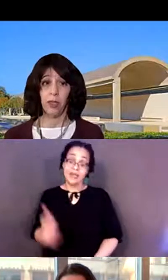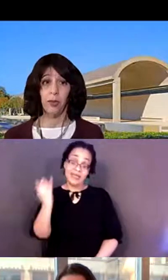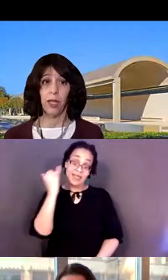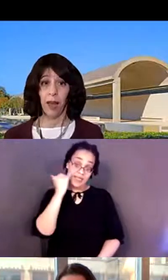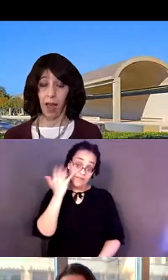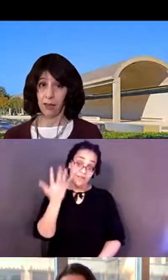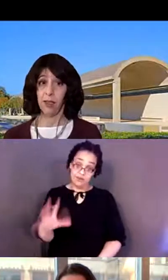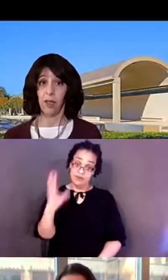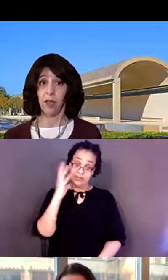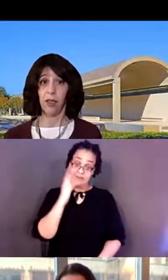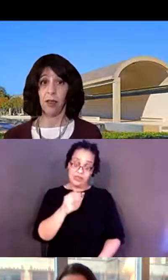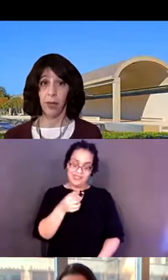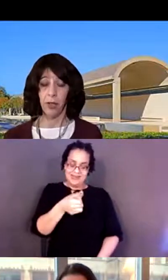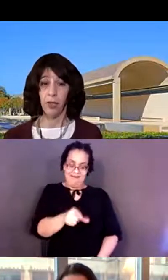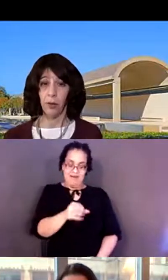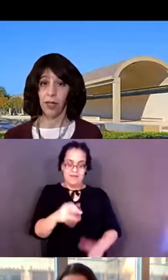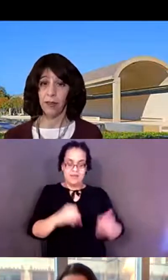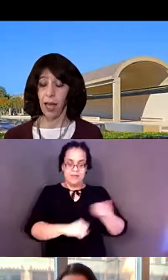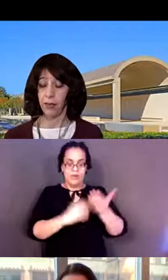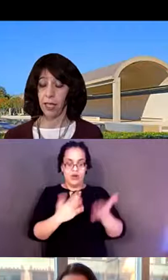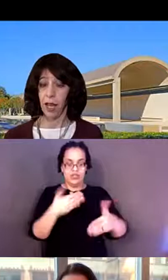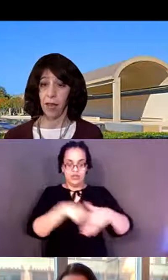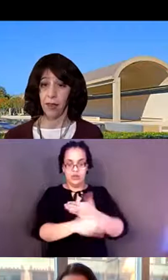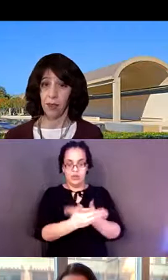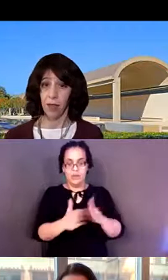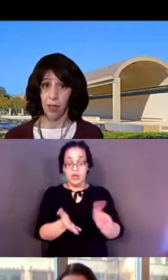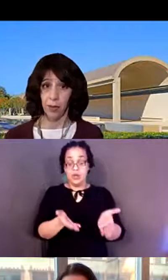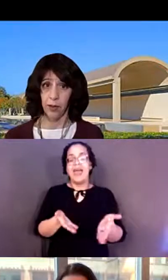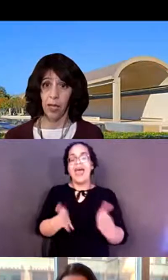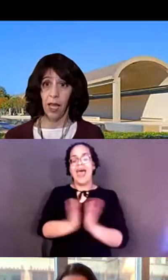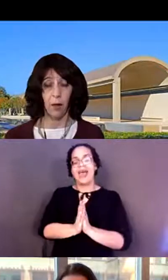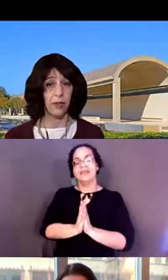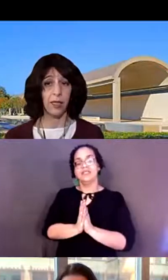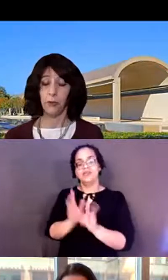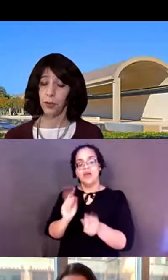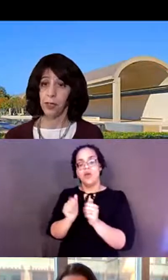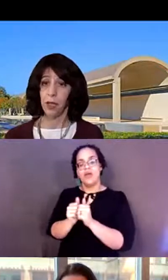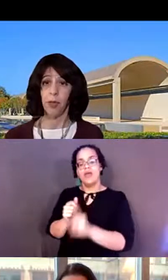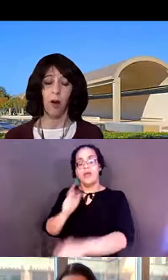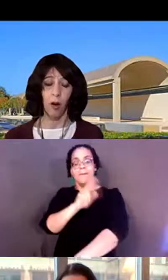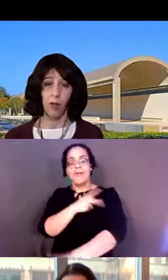you can ask to talk to the patient's rights advocate at the hospital and I